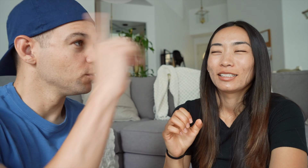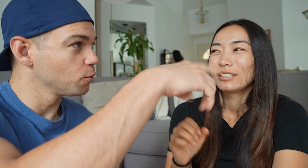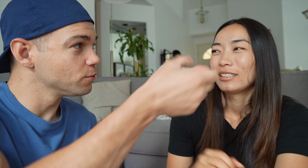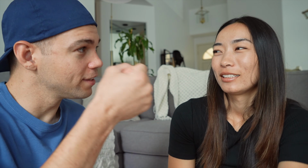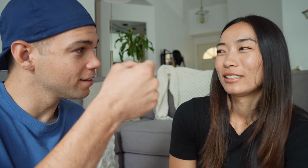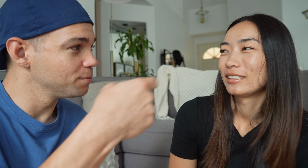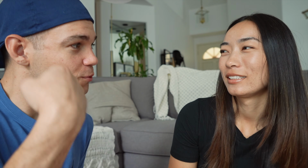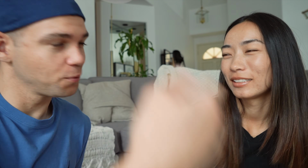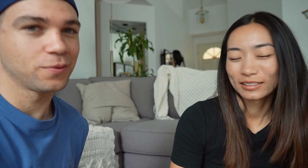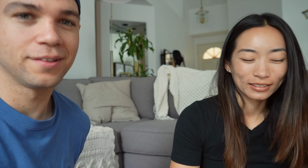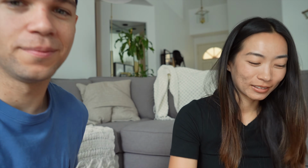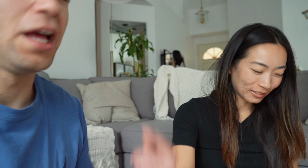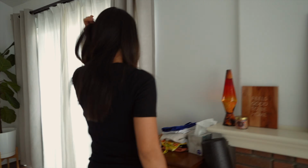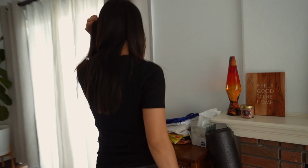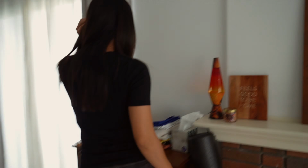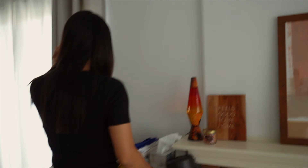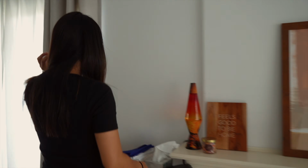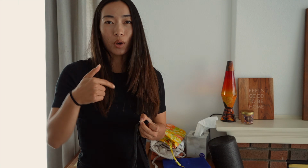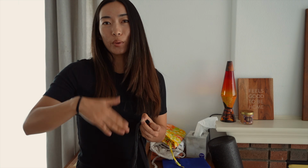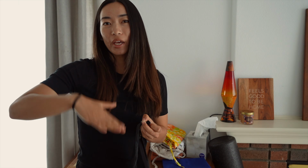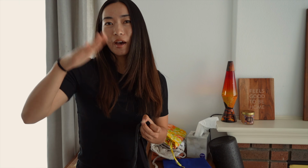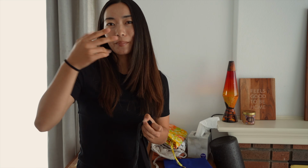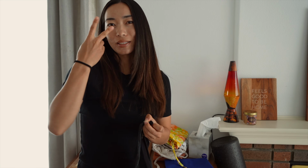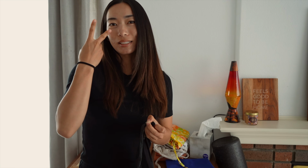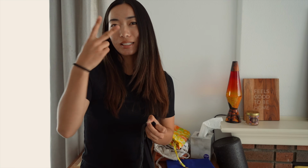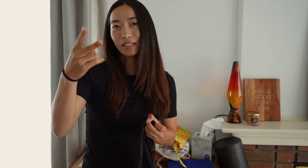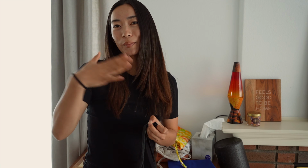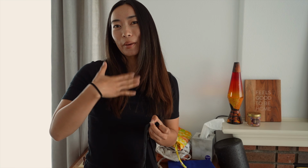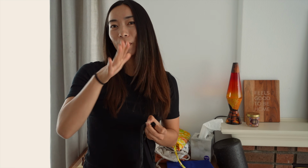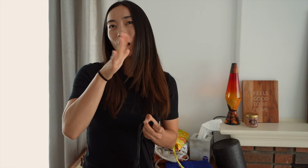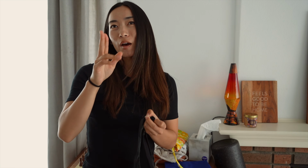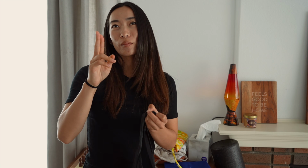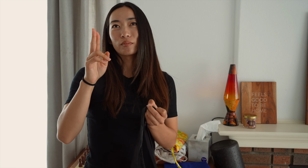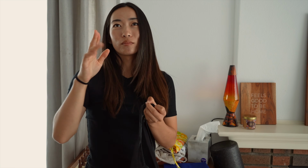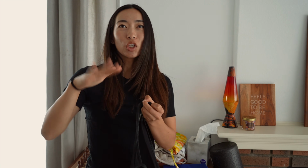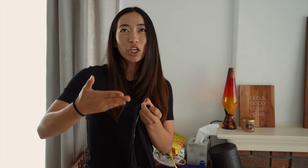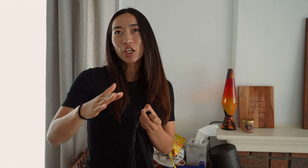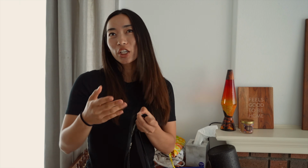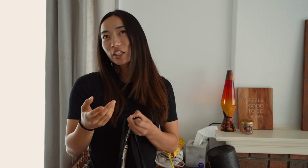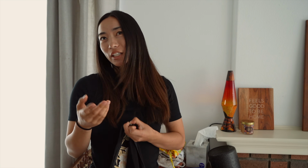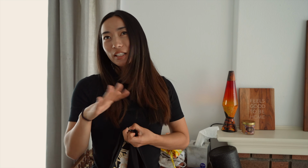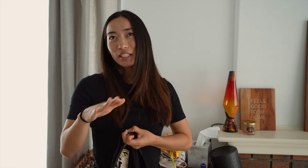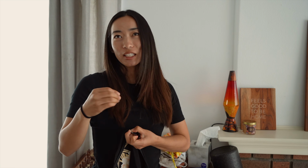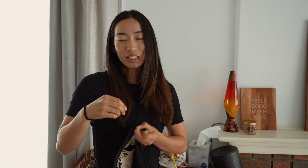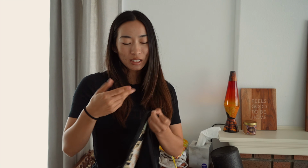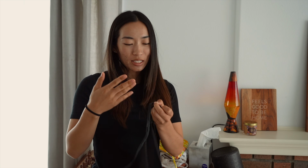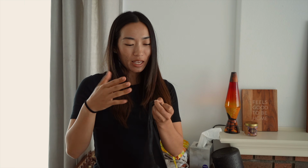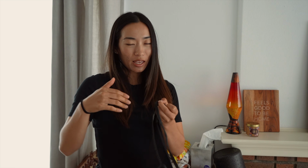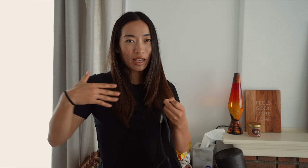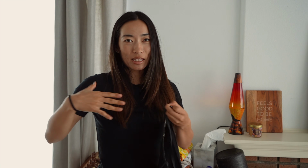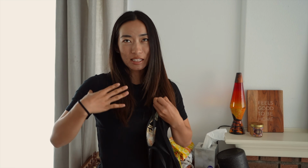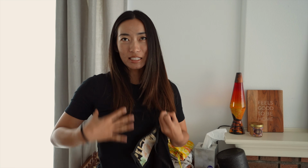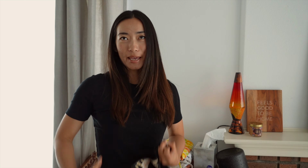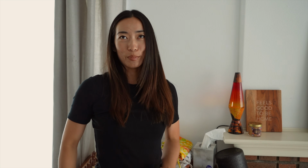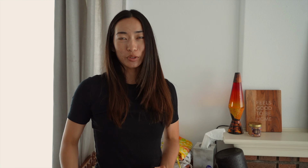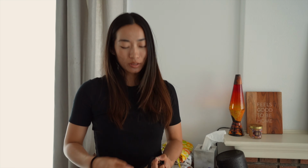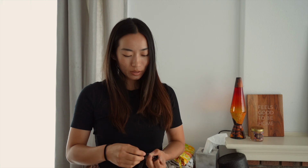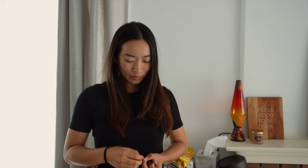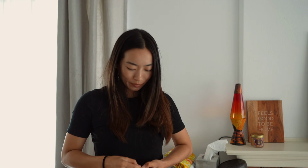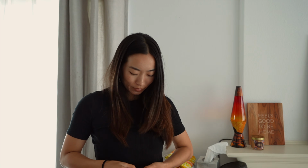R: go get them, show them throwing up and seeing my mom cook and cleaning these in these aprons